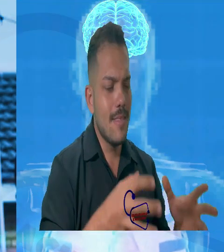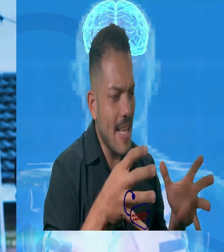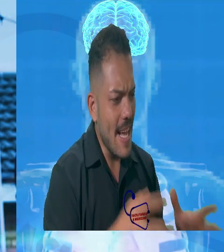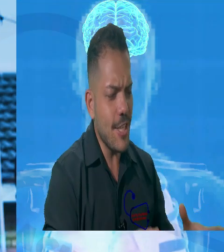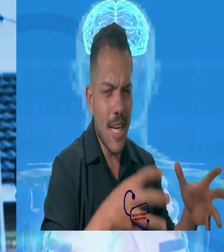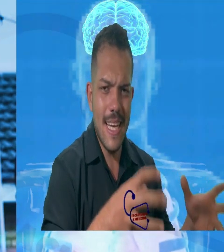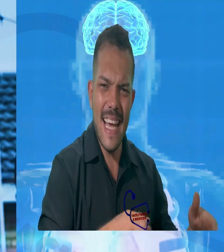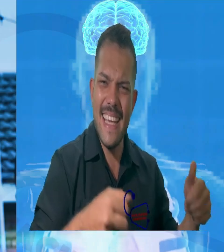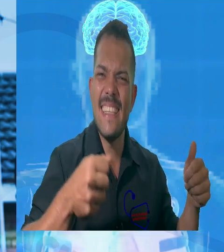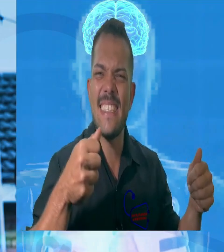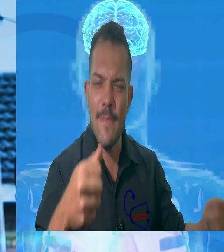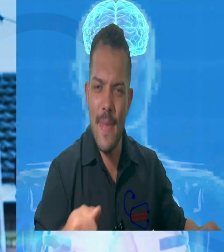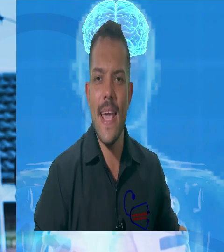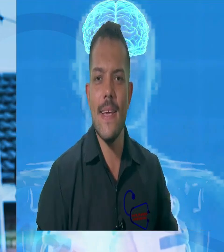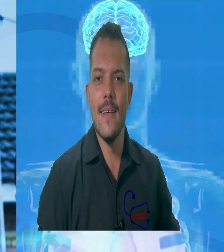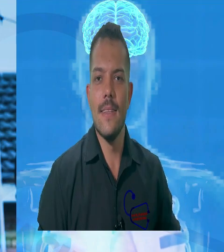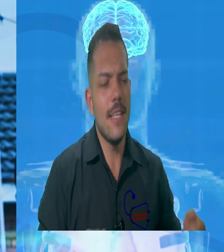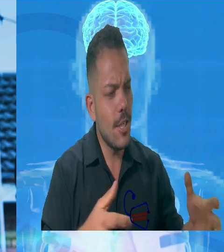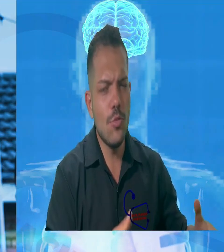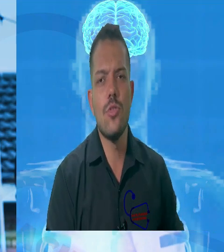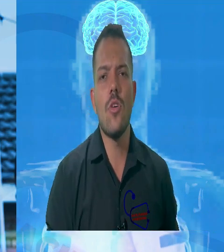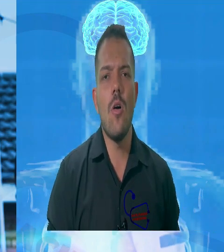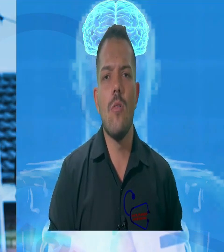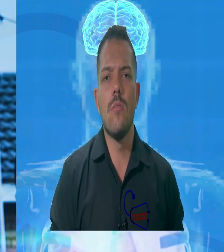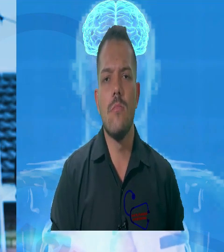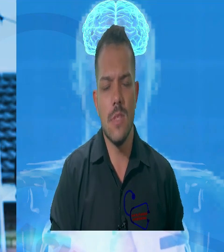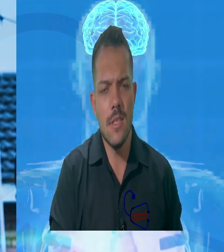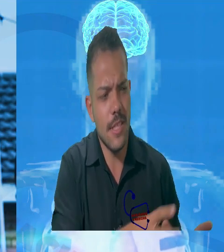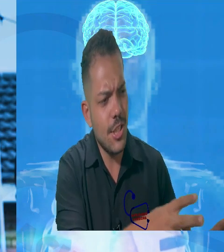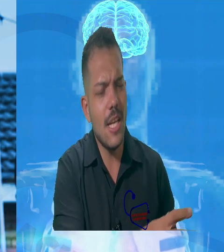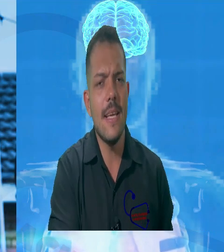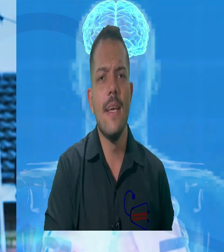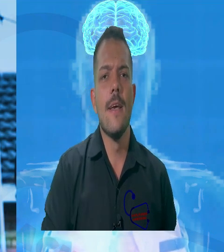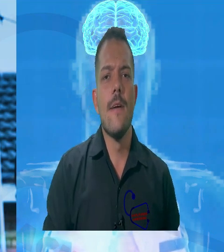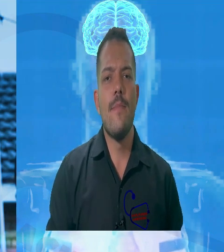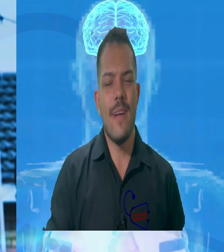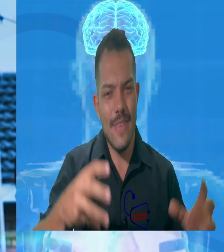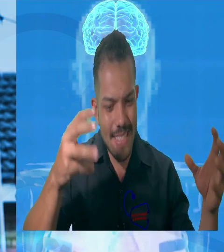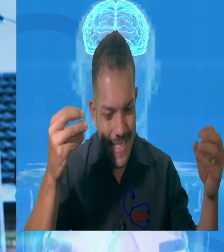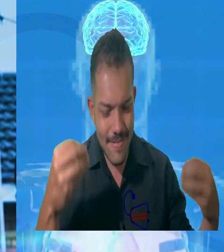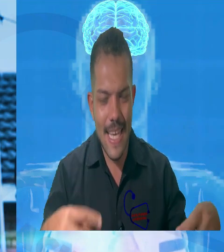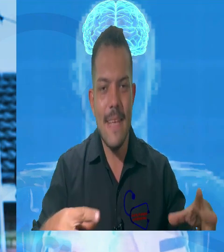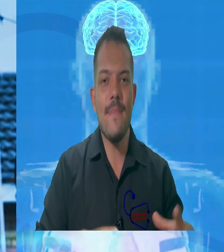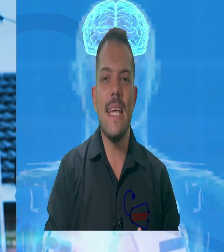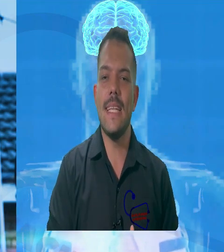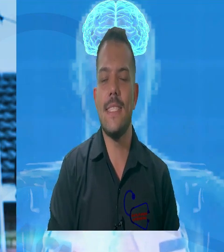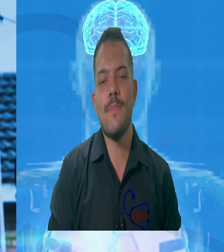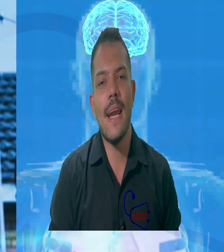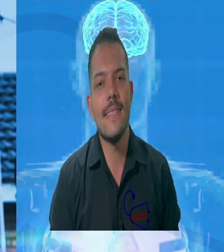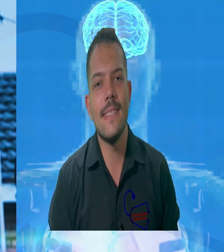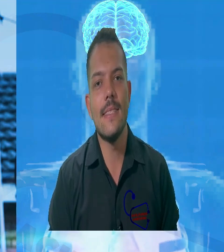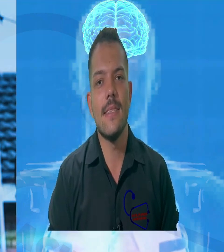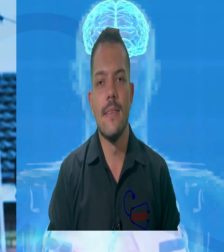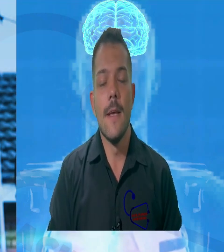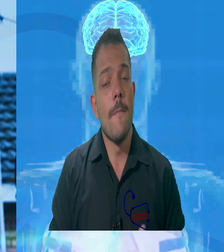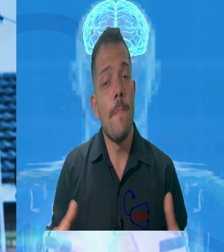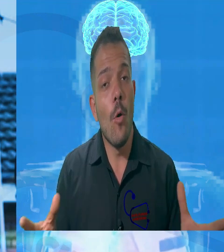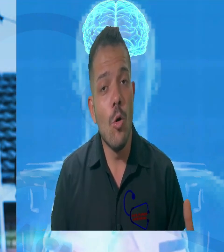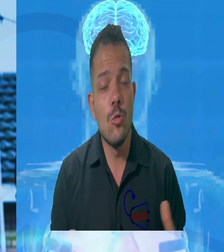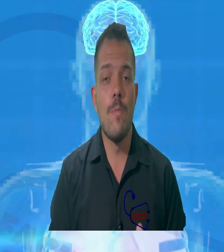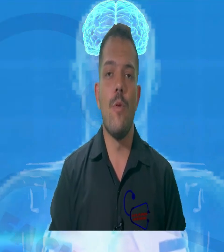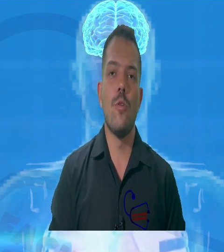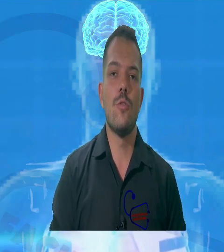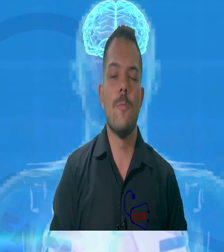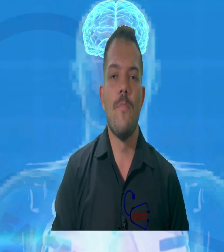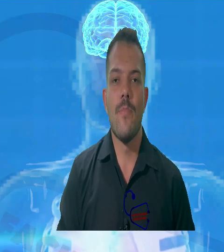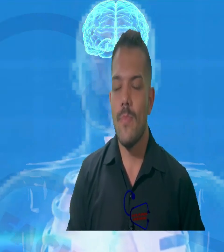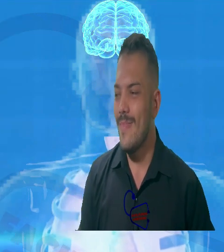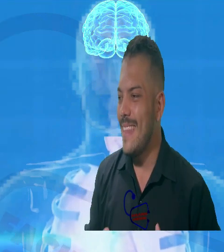let it warm up well leave it in the sun, right? leave it there to see if it eliminates this parasite Another point has